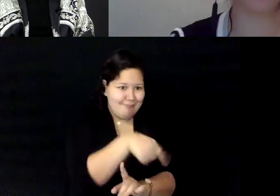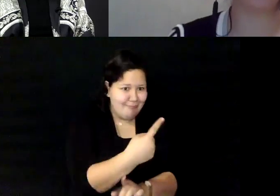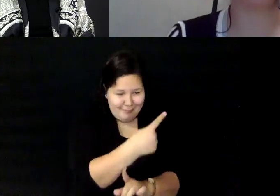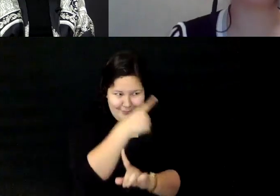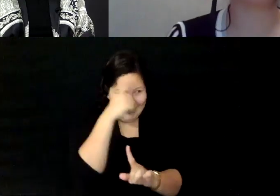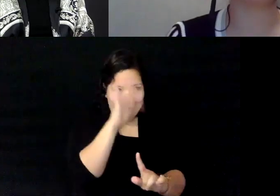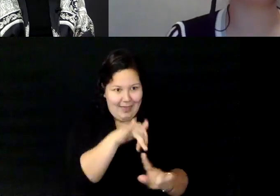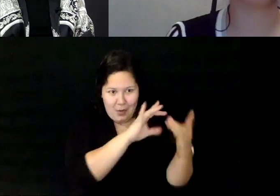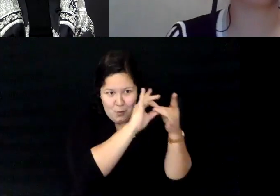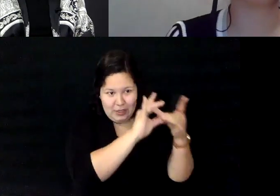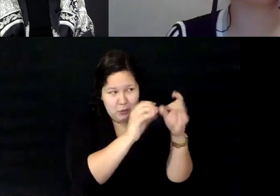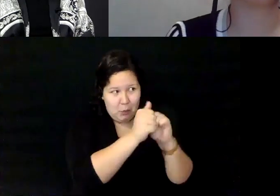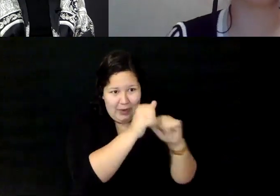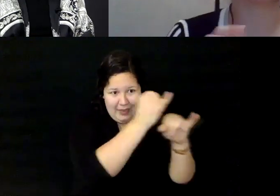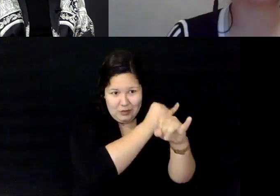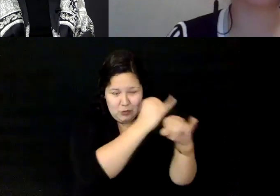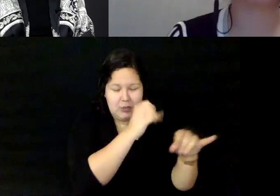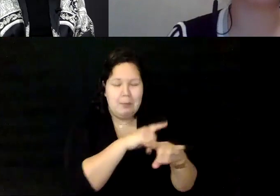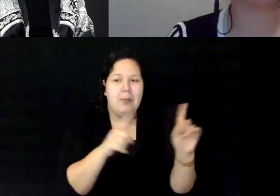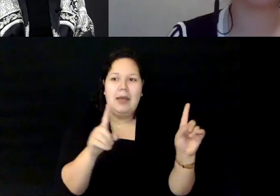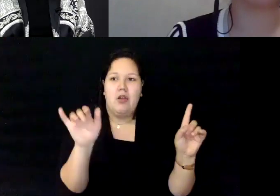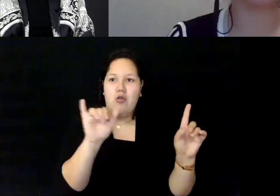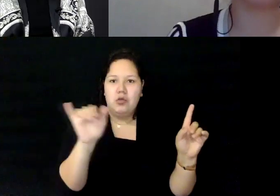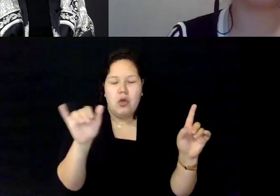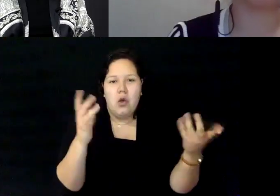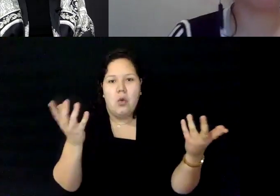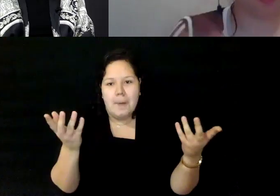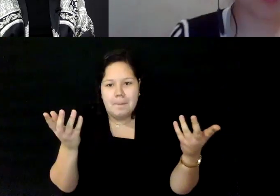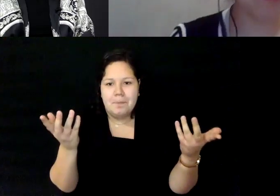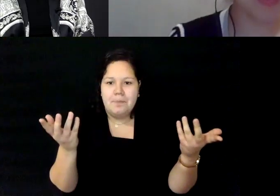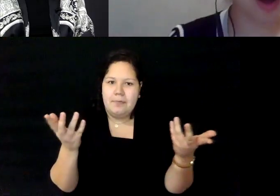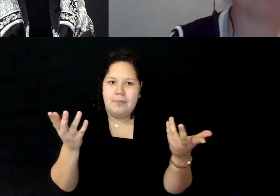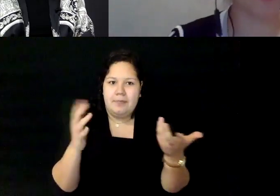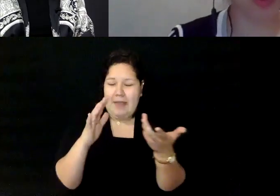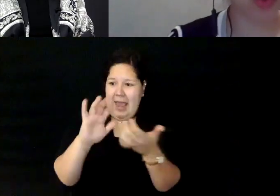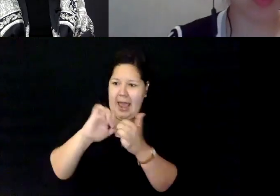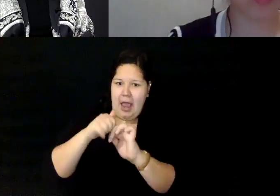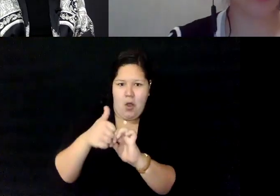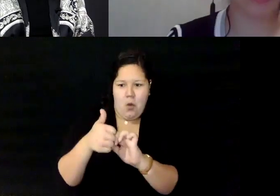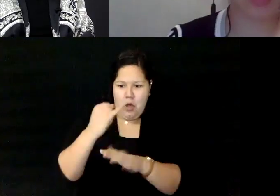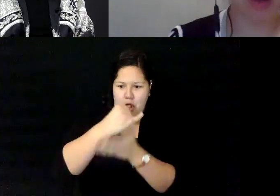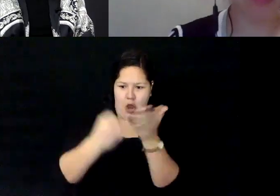in terms of, yeah, I think in terms of the form of the artwork itself,